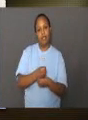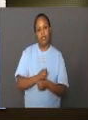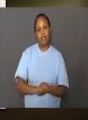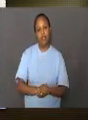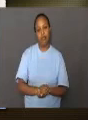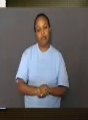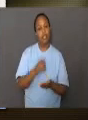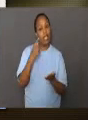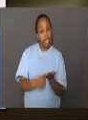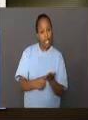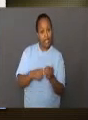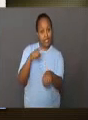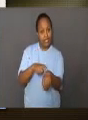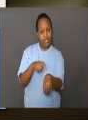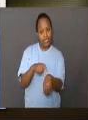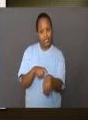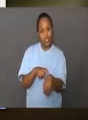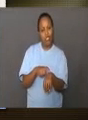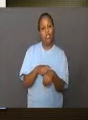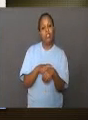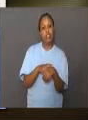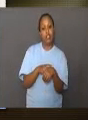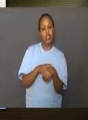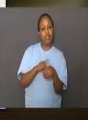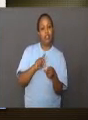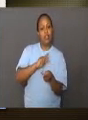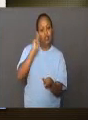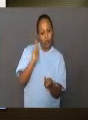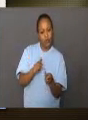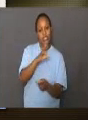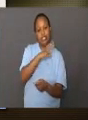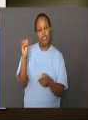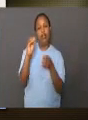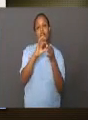this regime was totalitarian with a socialist ideology